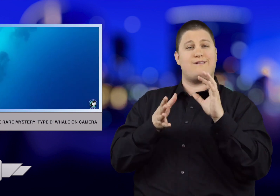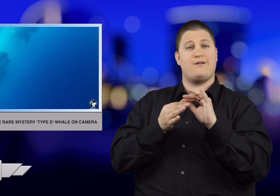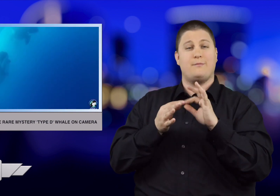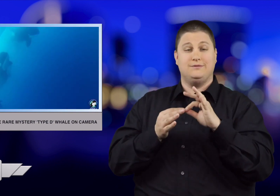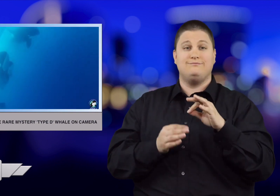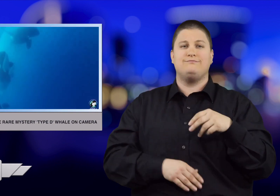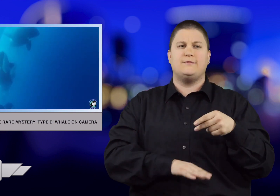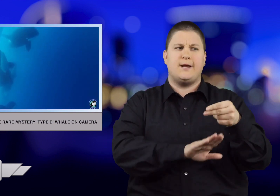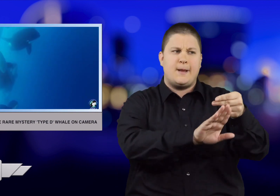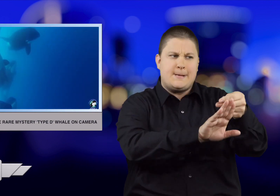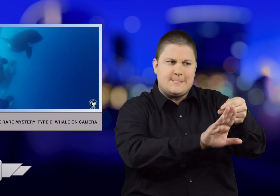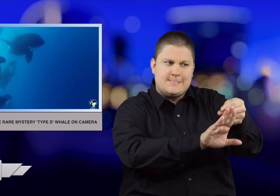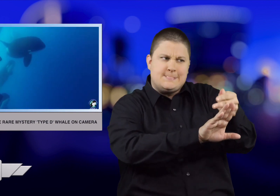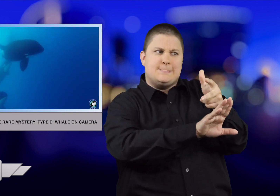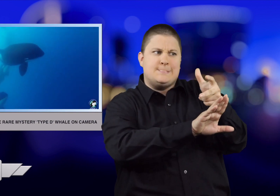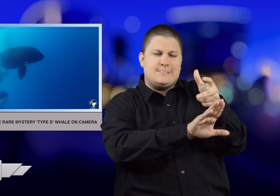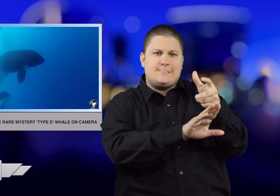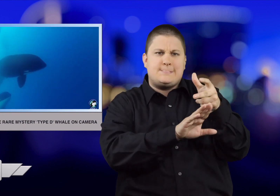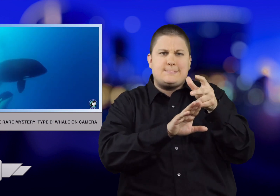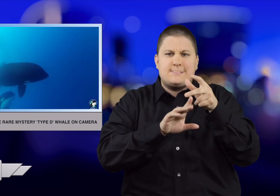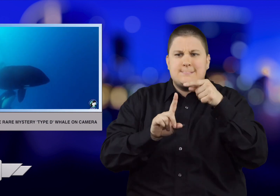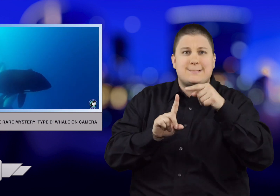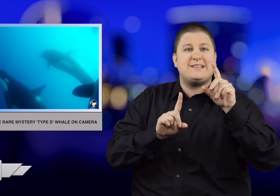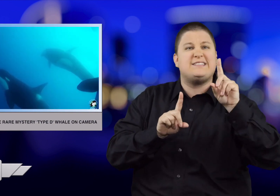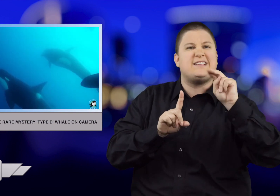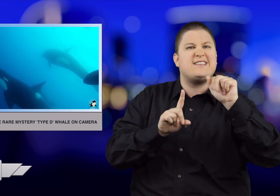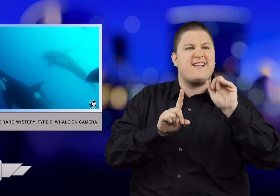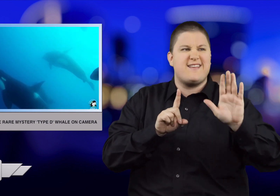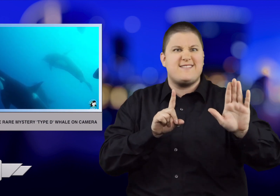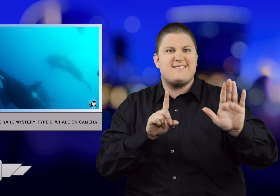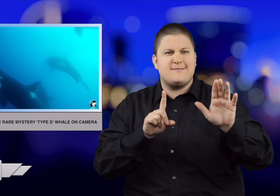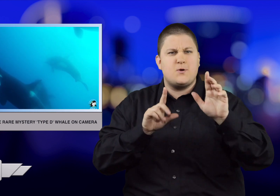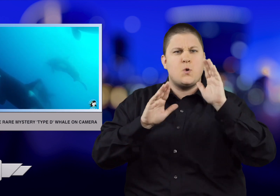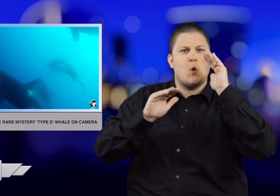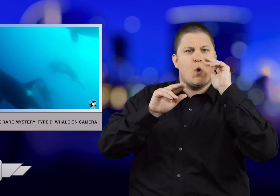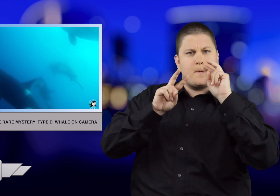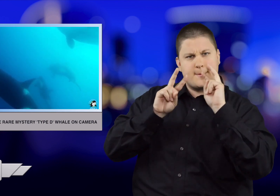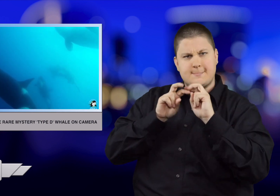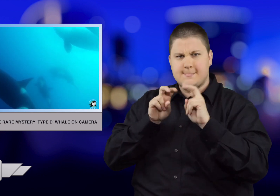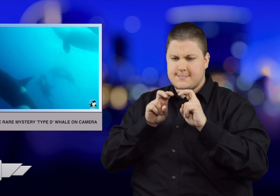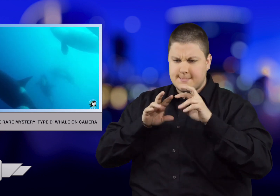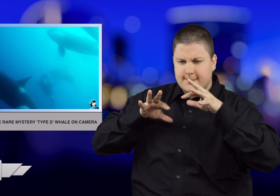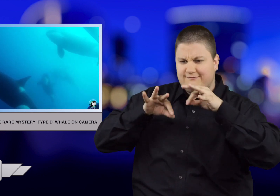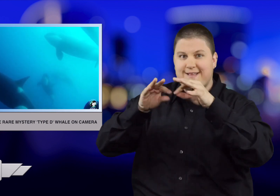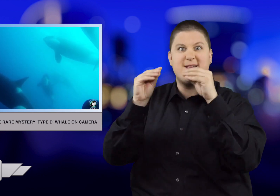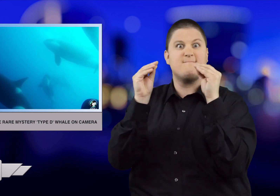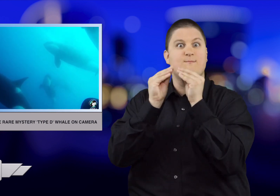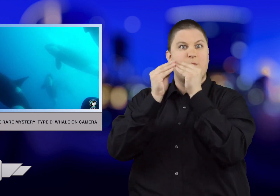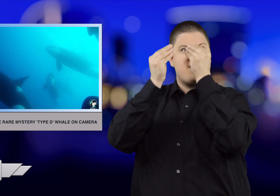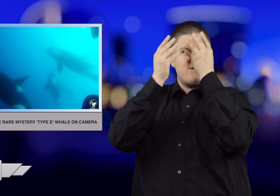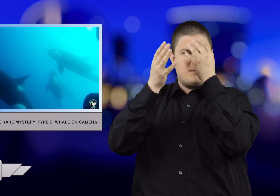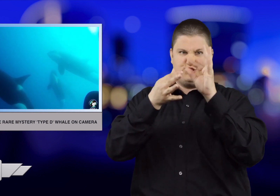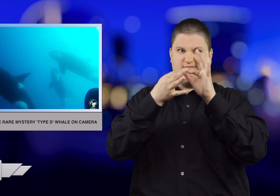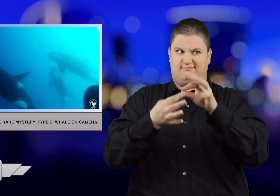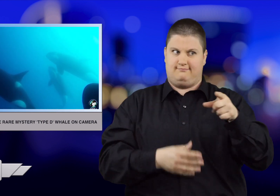NOAA says they hope the DNA samples taken from the Type D whales will be able to reveal